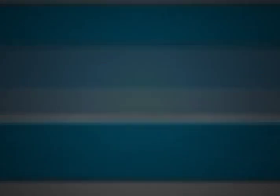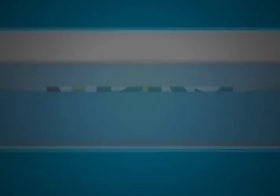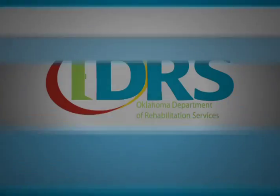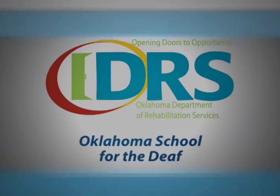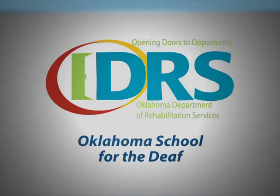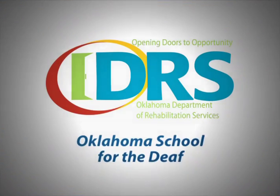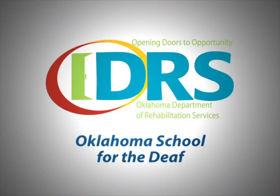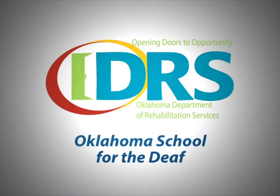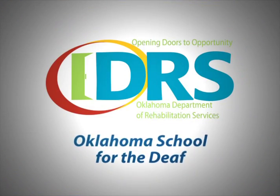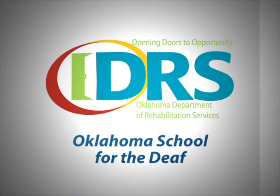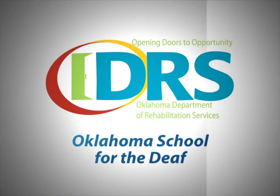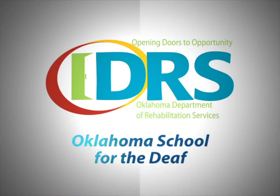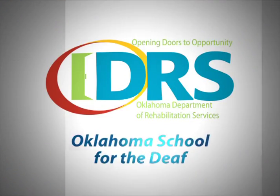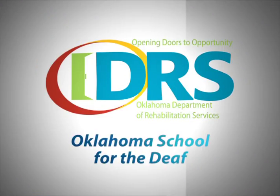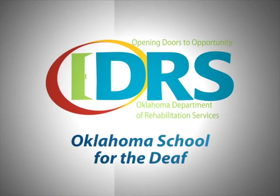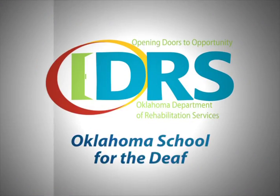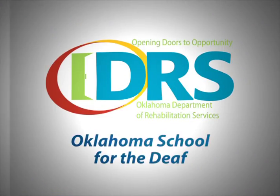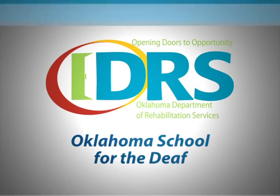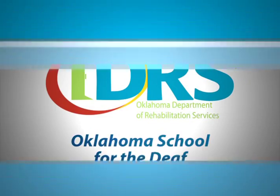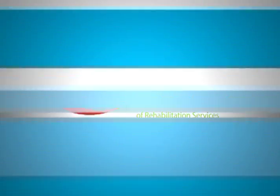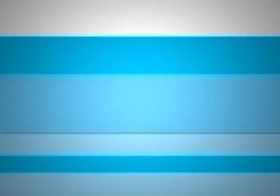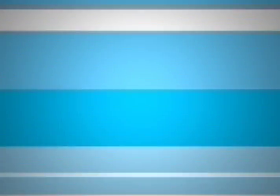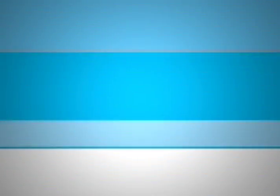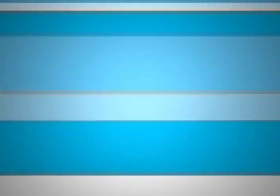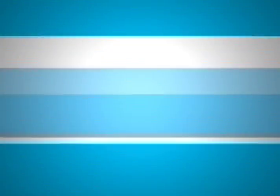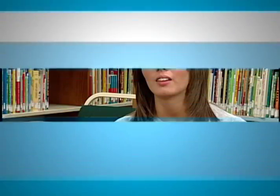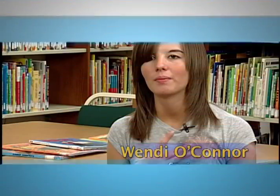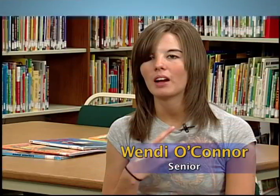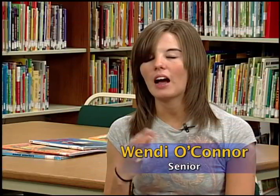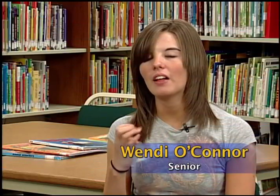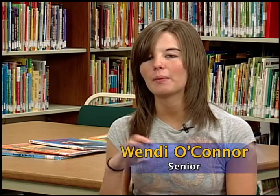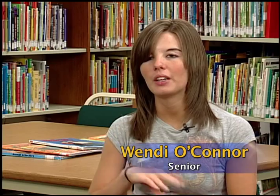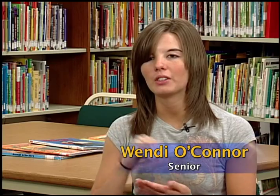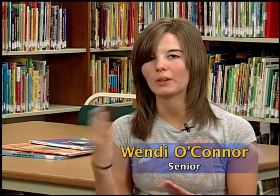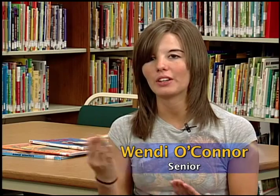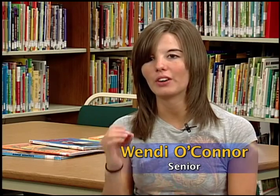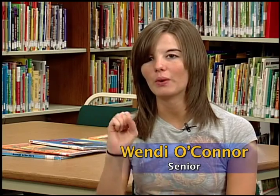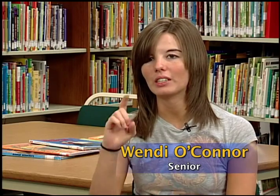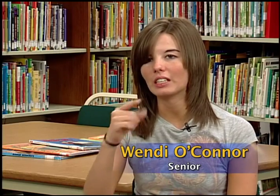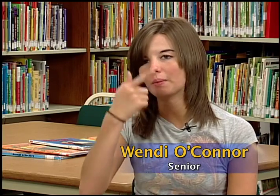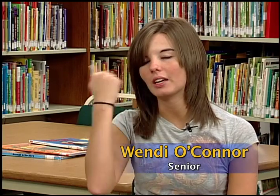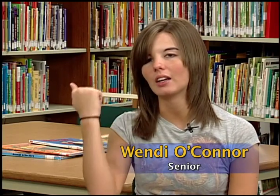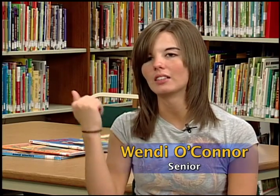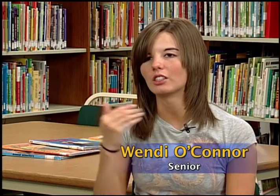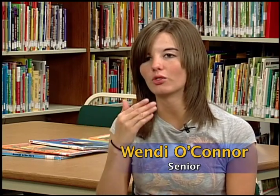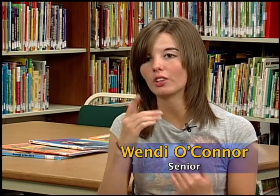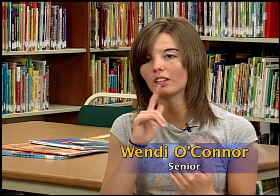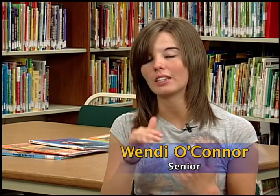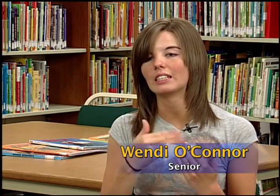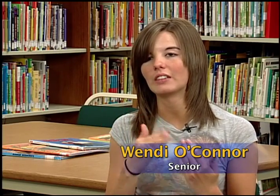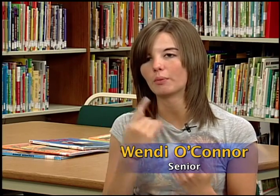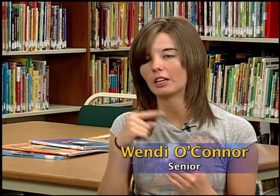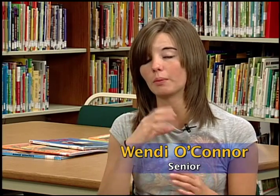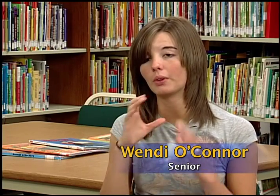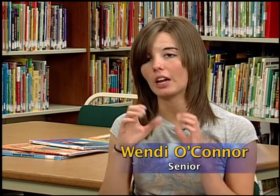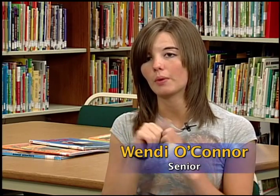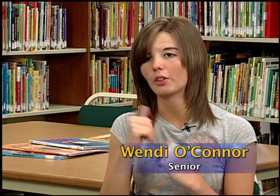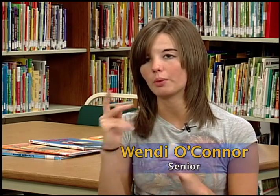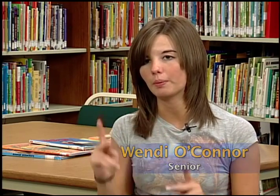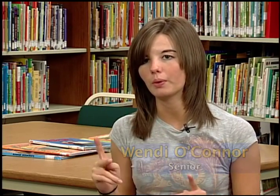(Announcer) DRS and the Oklahoma School for the Deaf I like being a student here at OSD because it's really easy for me to communicate with other people.